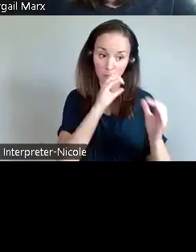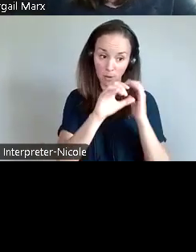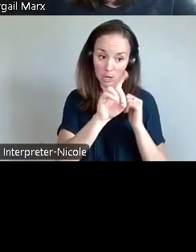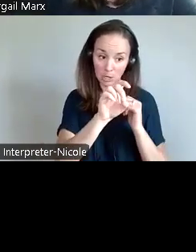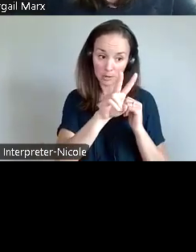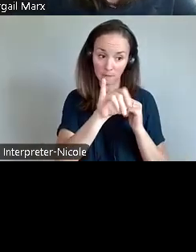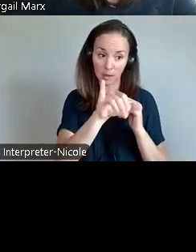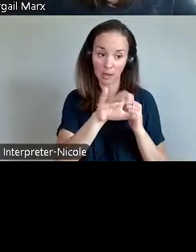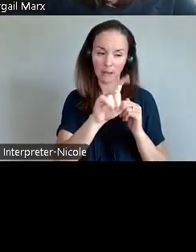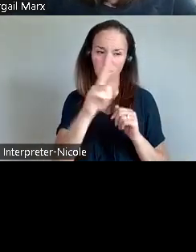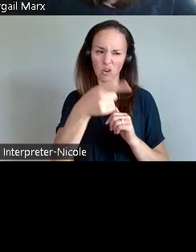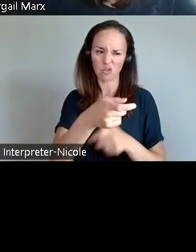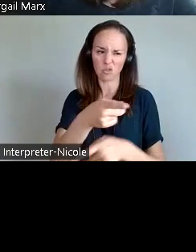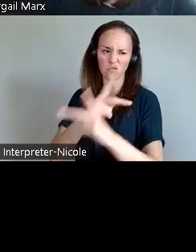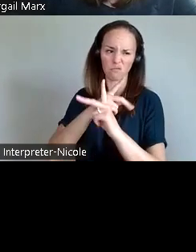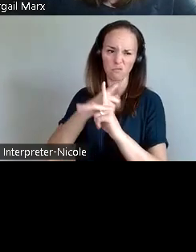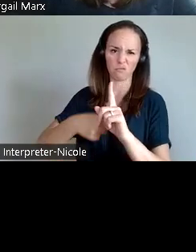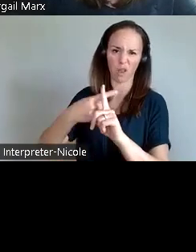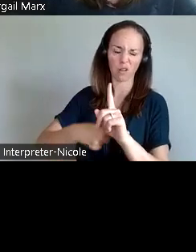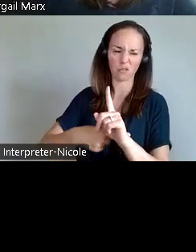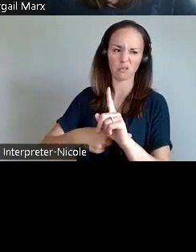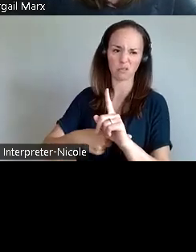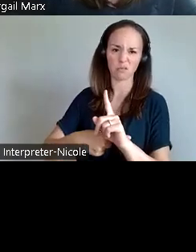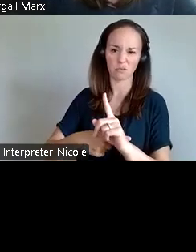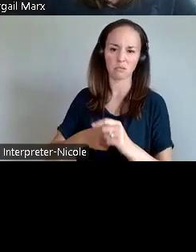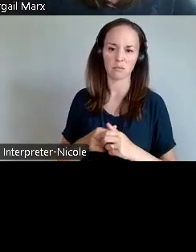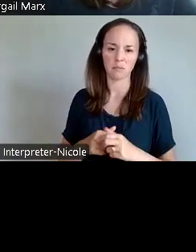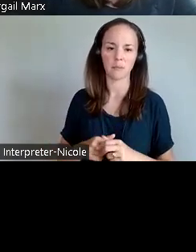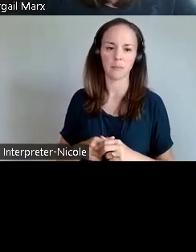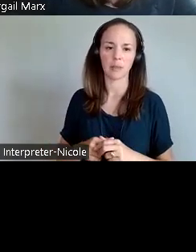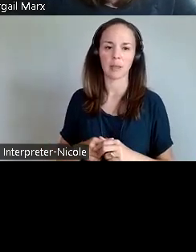in a little bit, they often require rental. So this is a four-week-long where